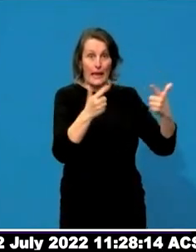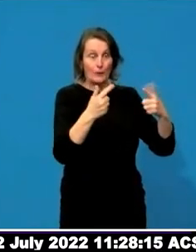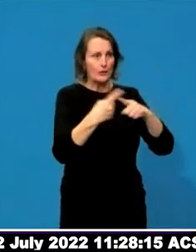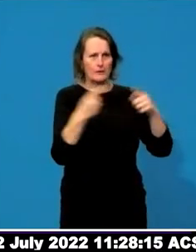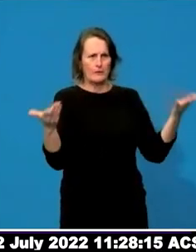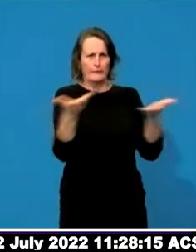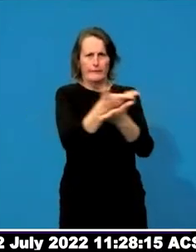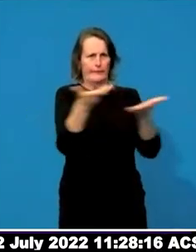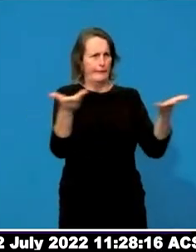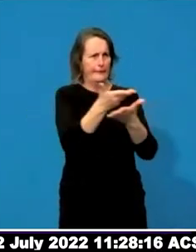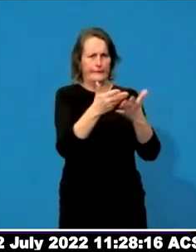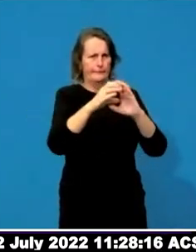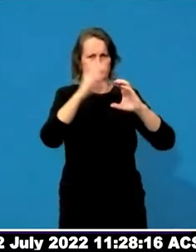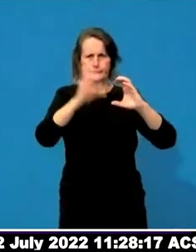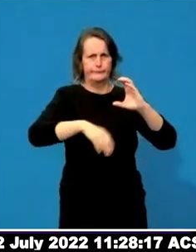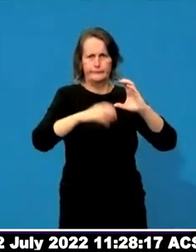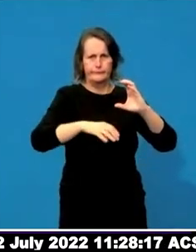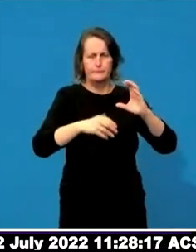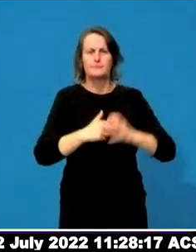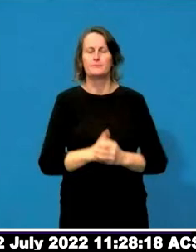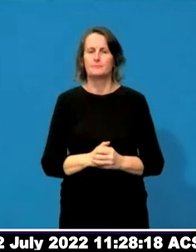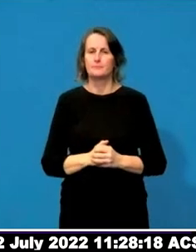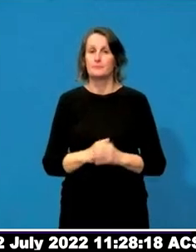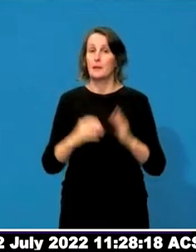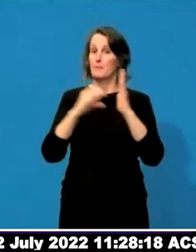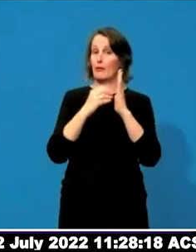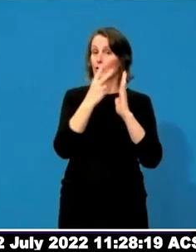cannot be realised practically in these settings